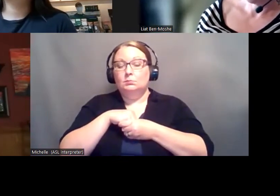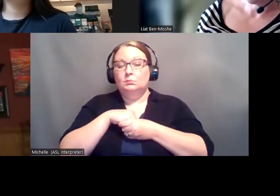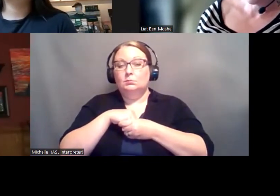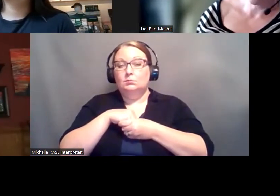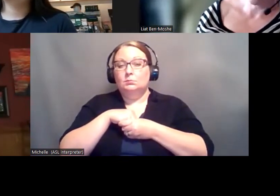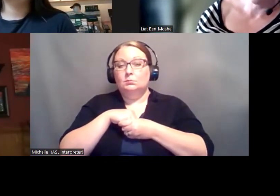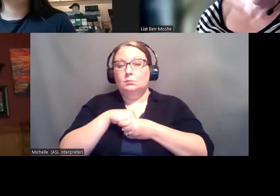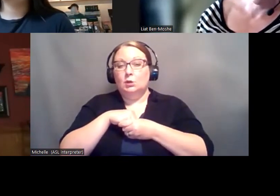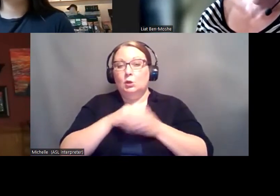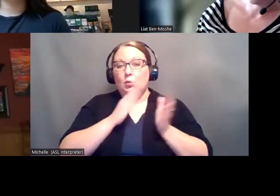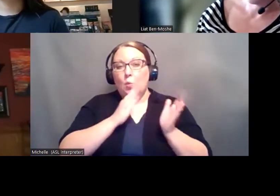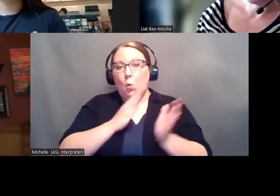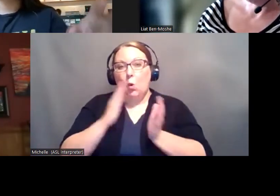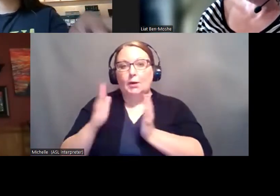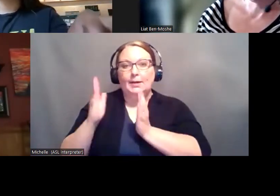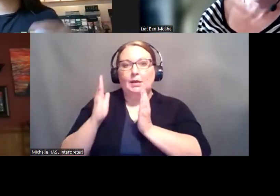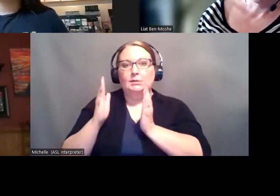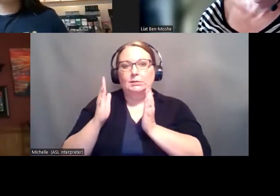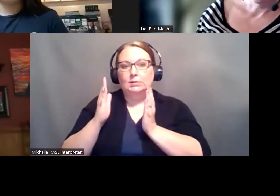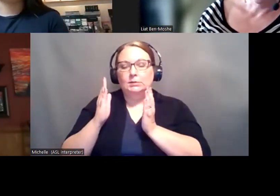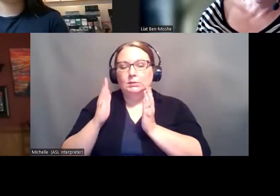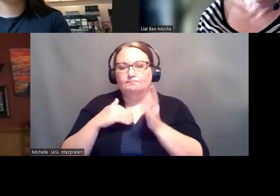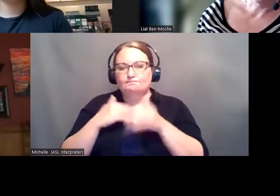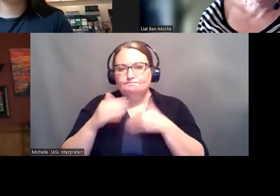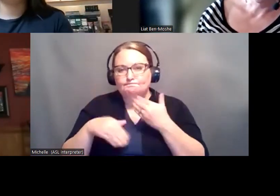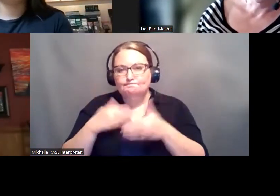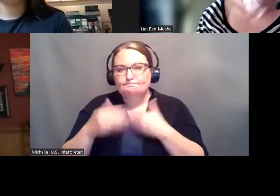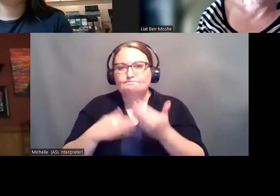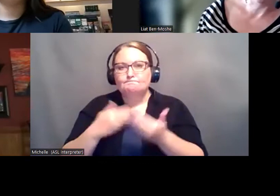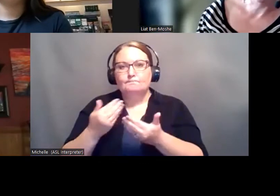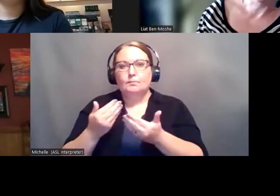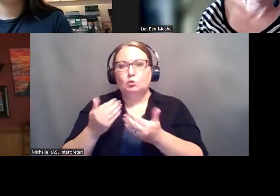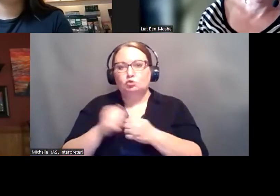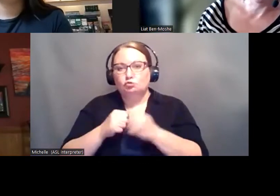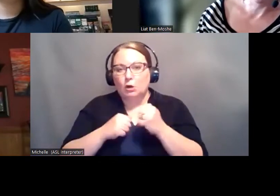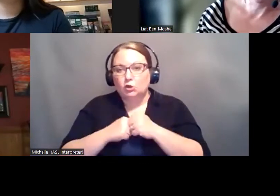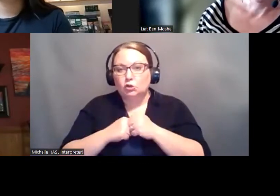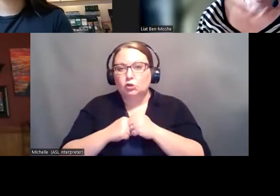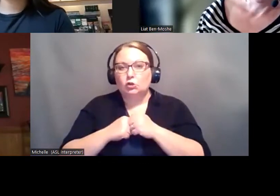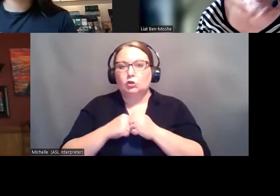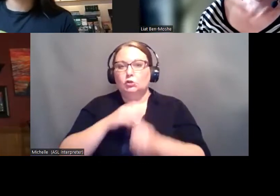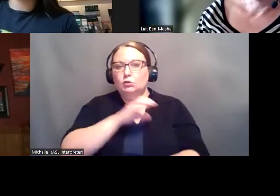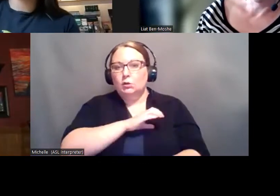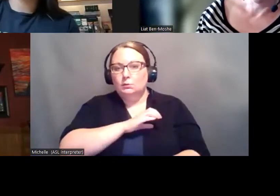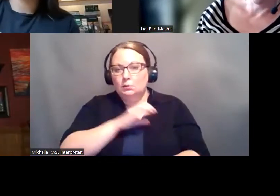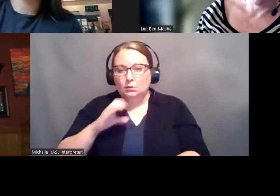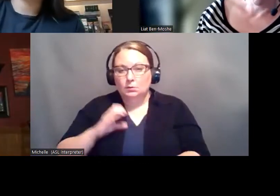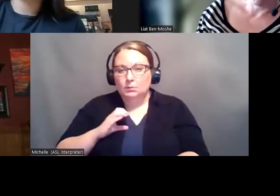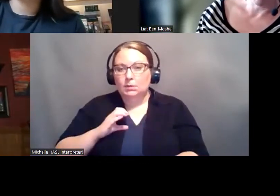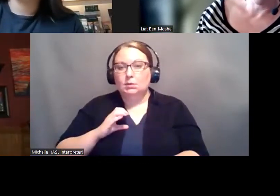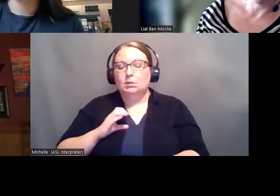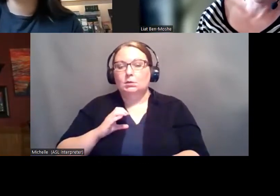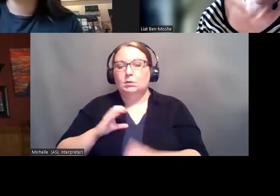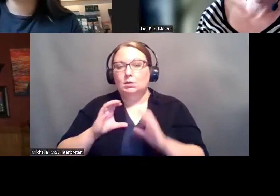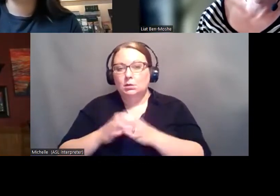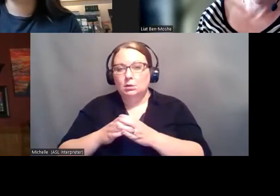of organizing structure and committee both informally and formally